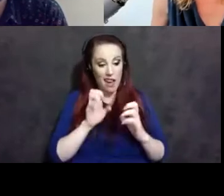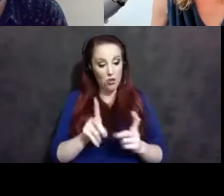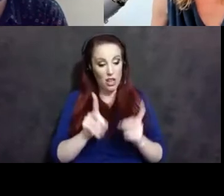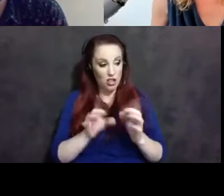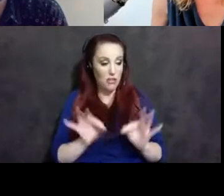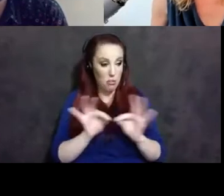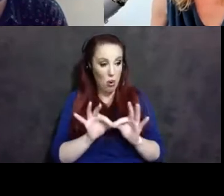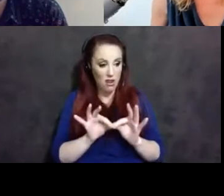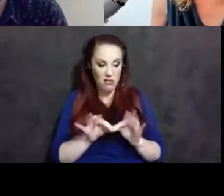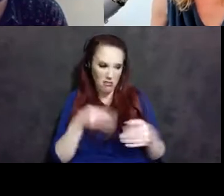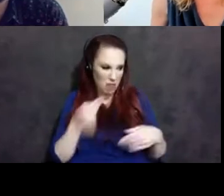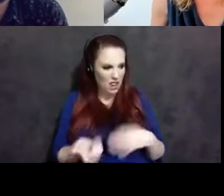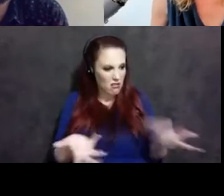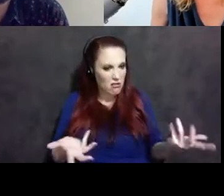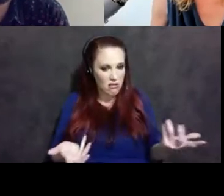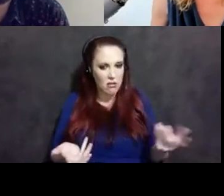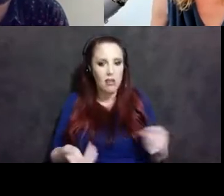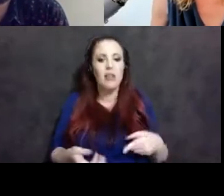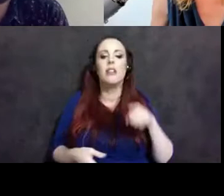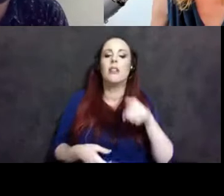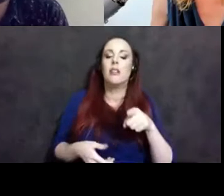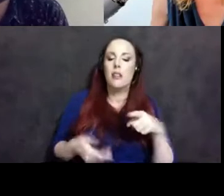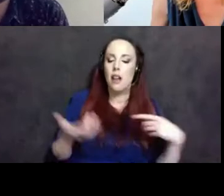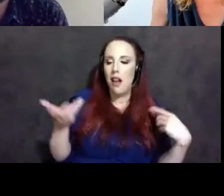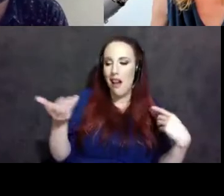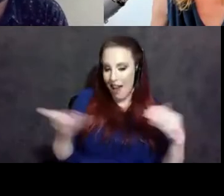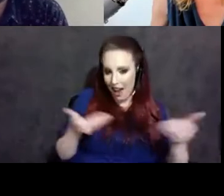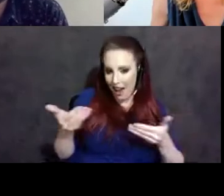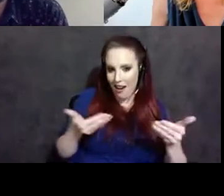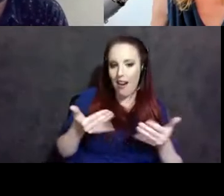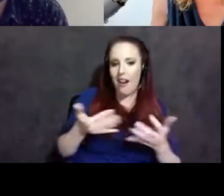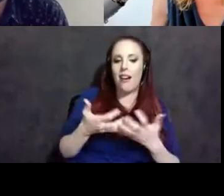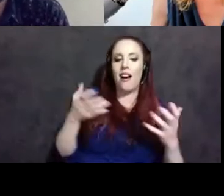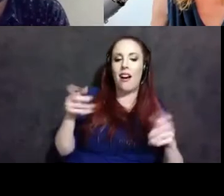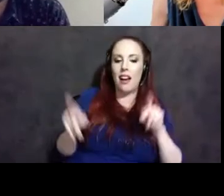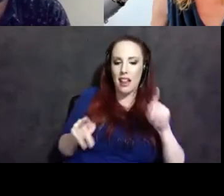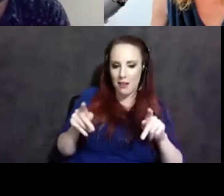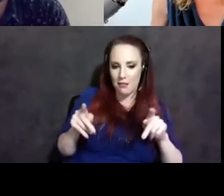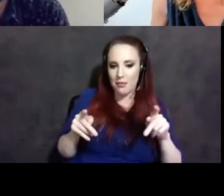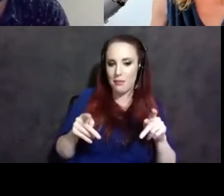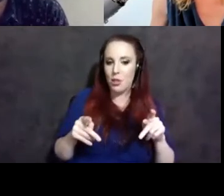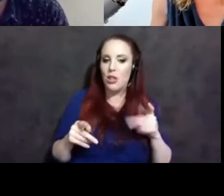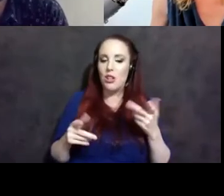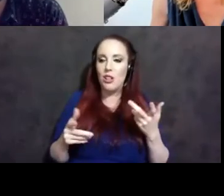And, like when it comes to hiring, I find a lot of these hiring processes to be very much chicken and egg.